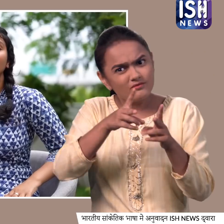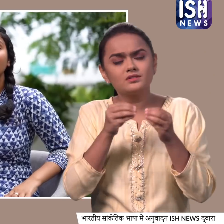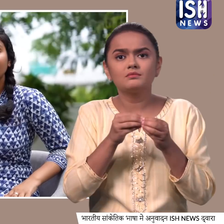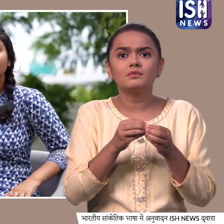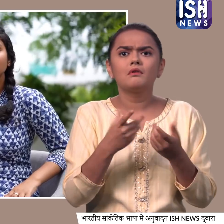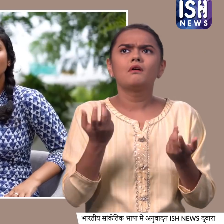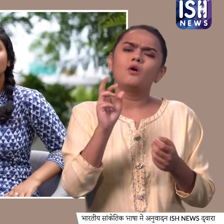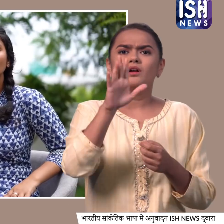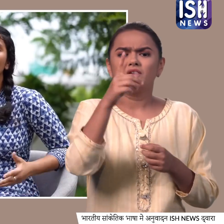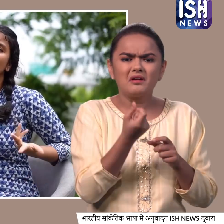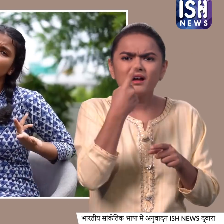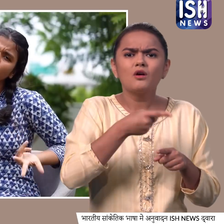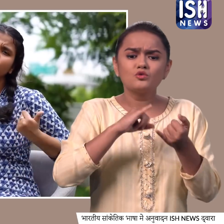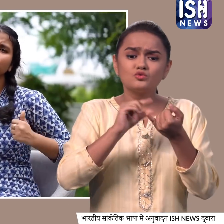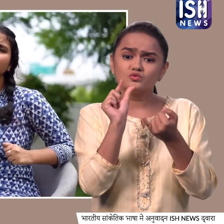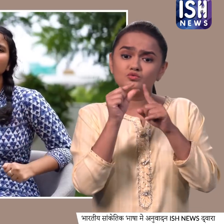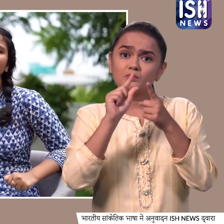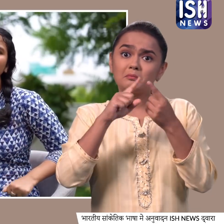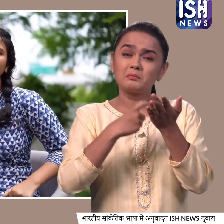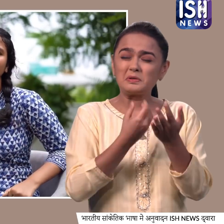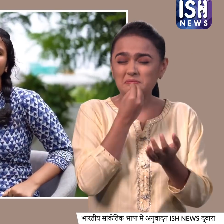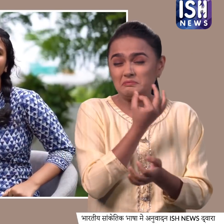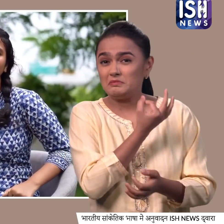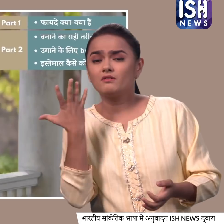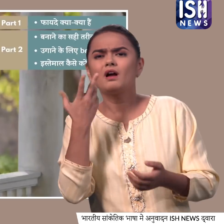But why do you call these sprouts superfoods?